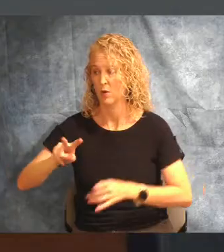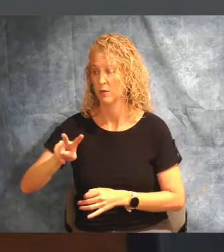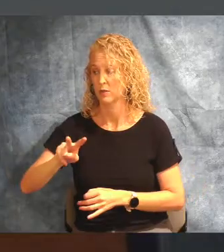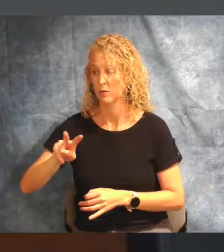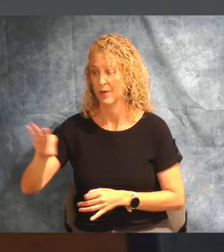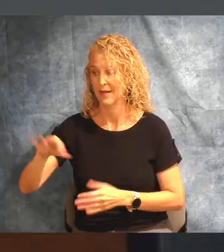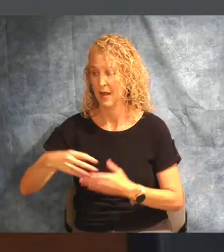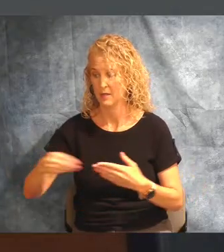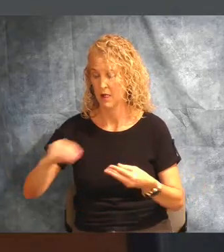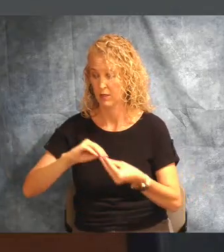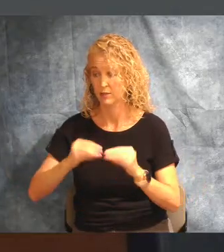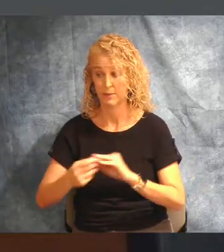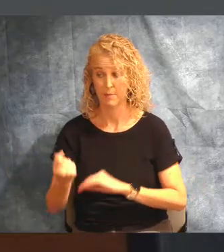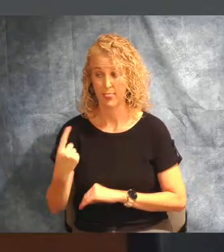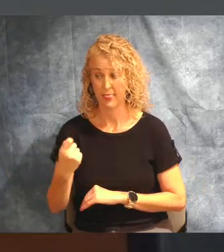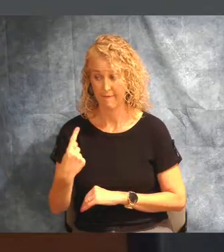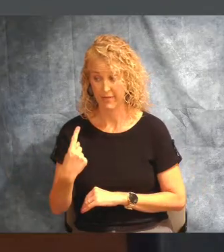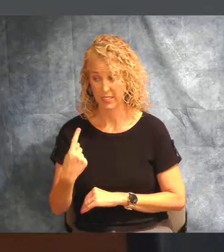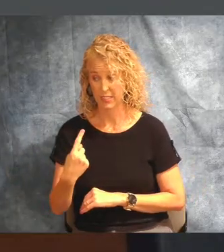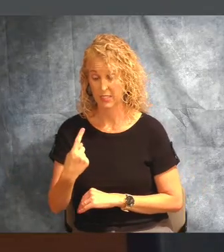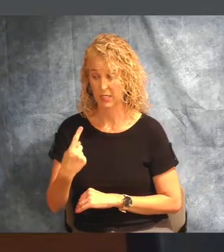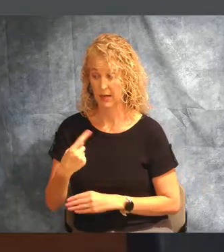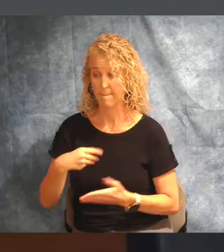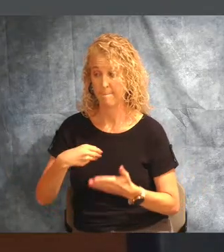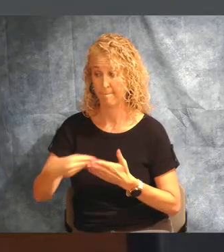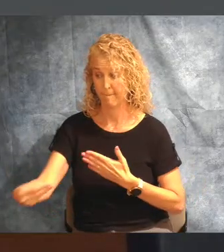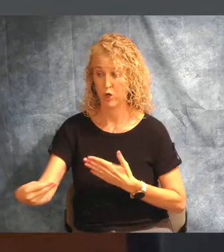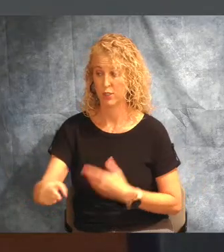Item number 11 is a the purchase of a